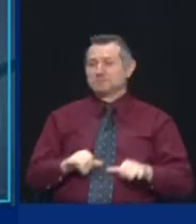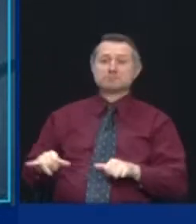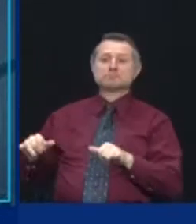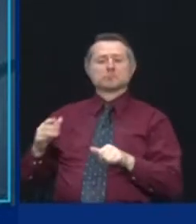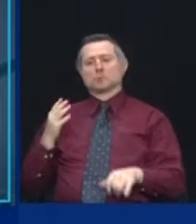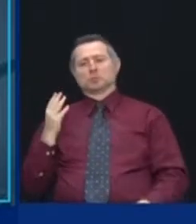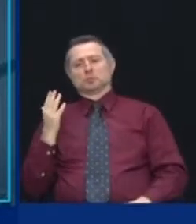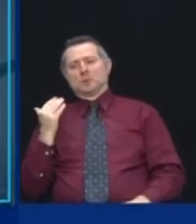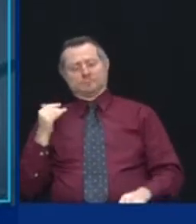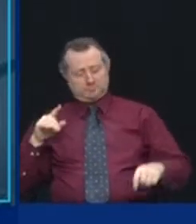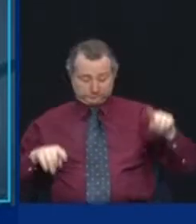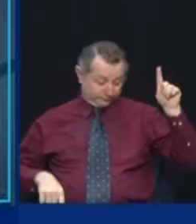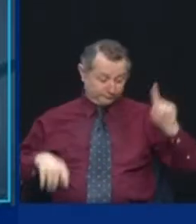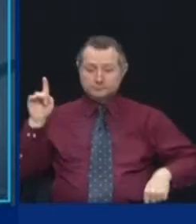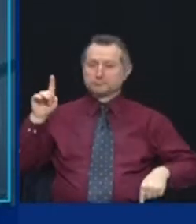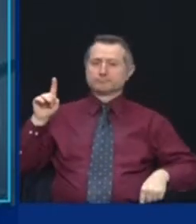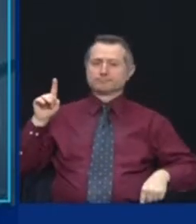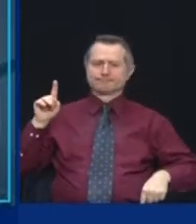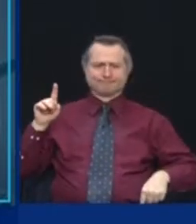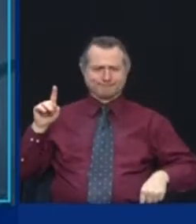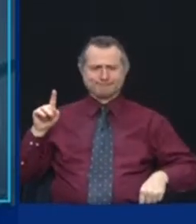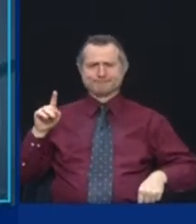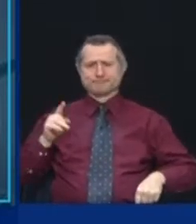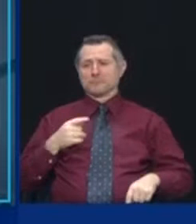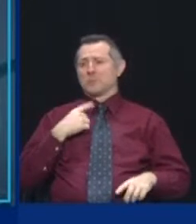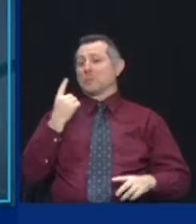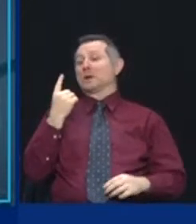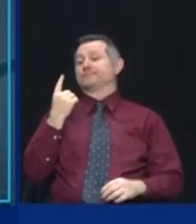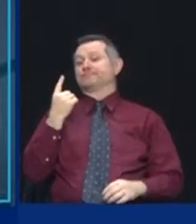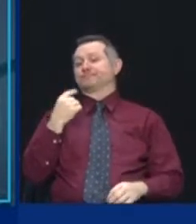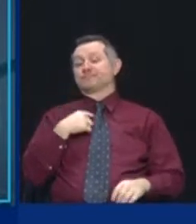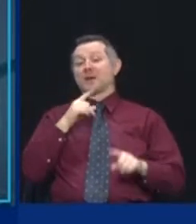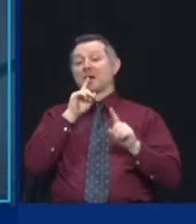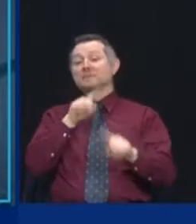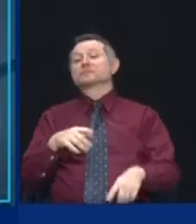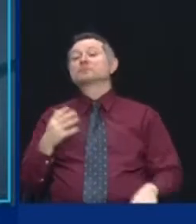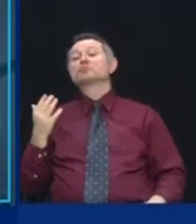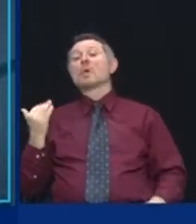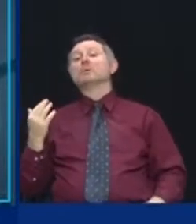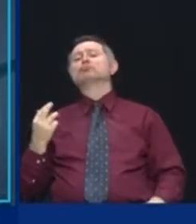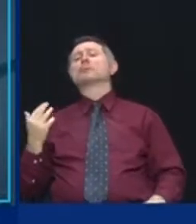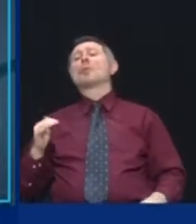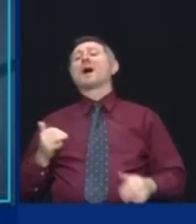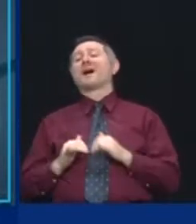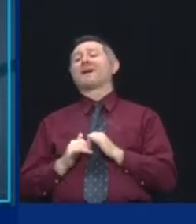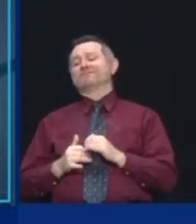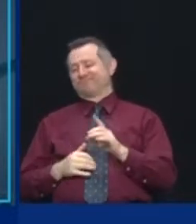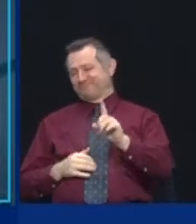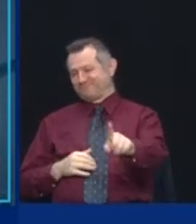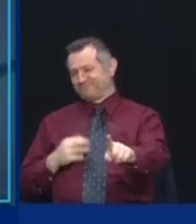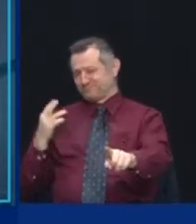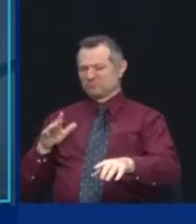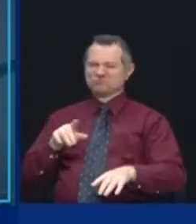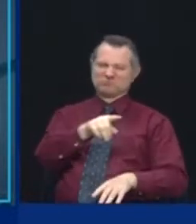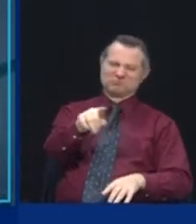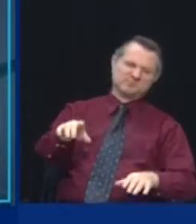MESSAGE, SAME BRIEFING. WHY IS THERE SUCH A VARIANCE IN THE POSITIVITY RATE ACROSS THE STATE?